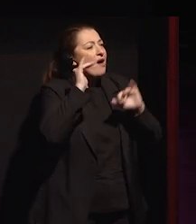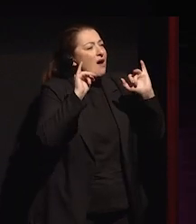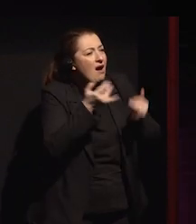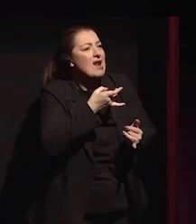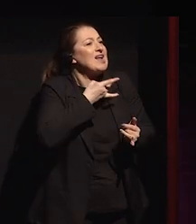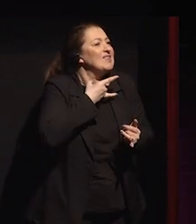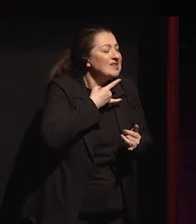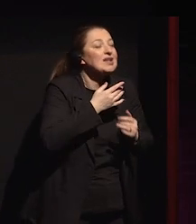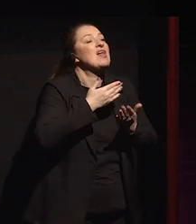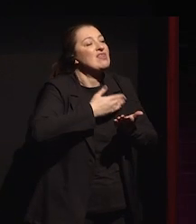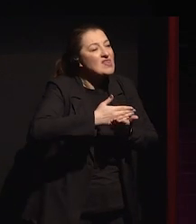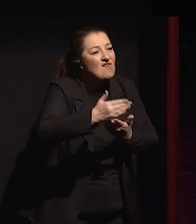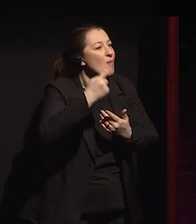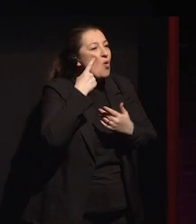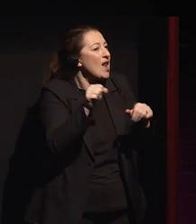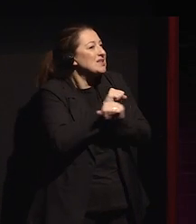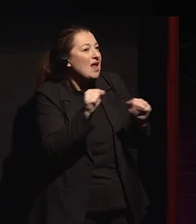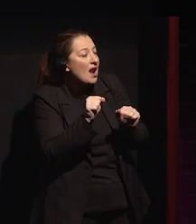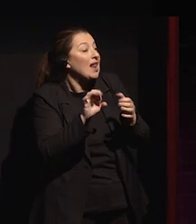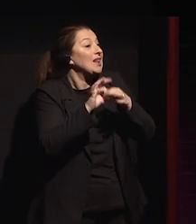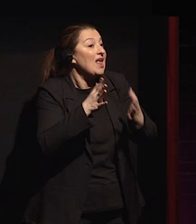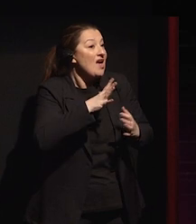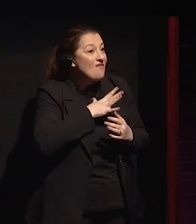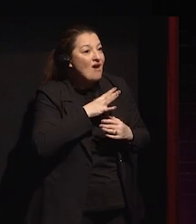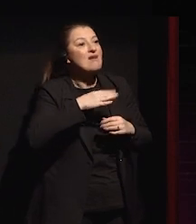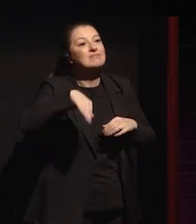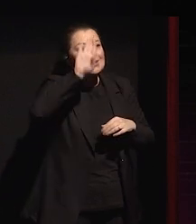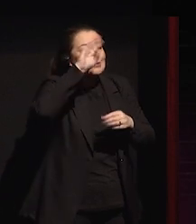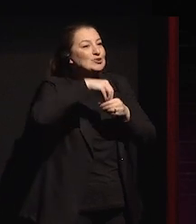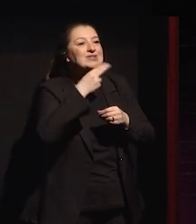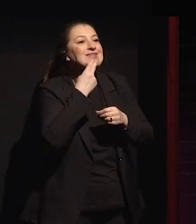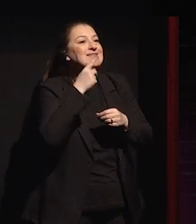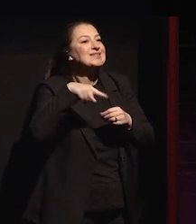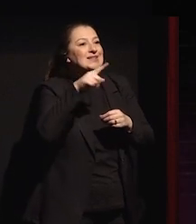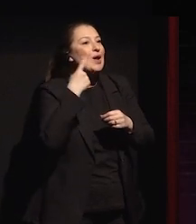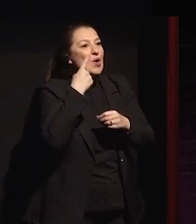against the continuing effects of the pandemic, climate change, and poverty.